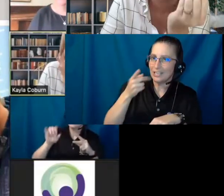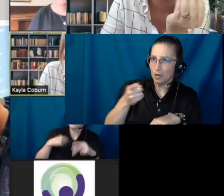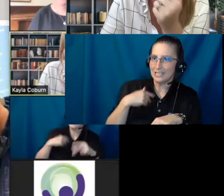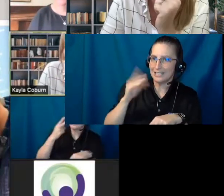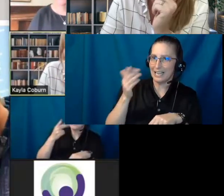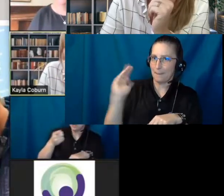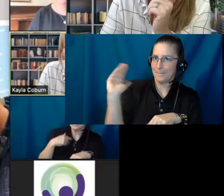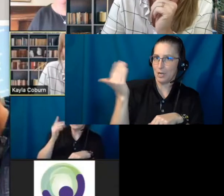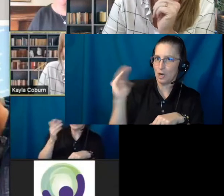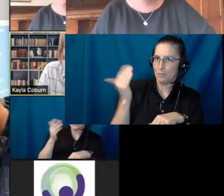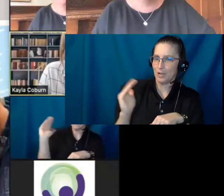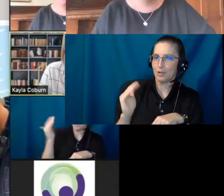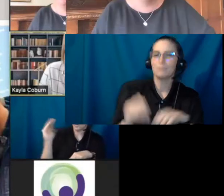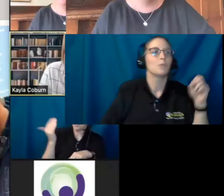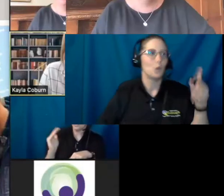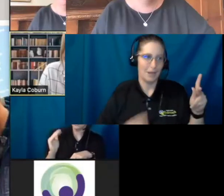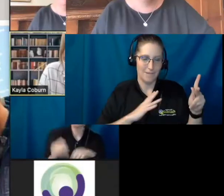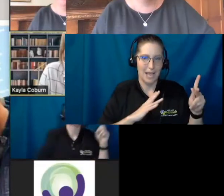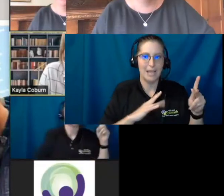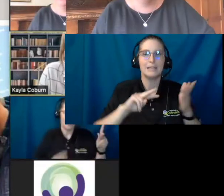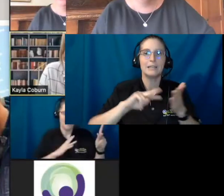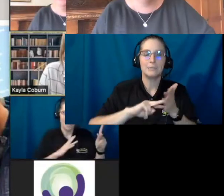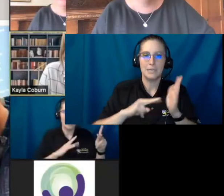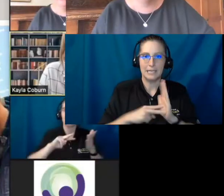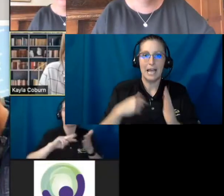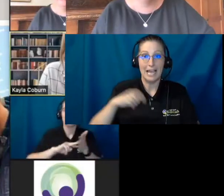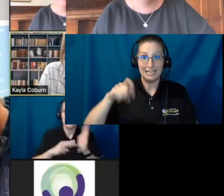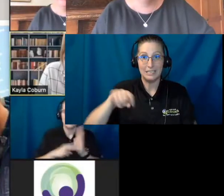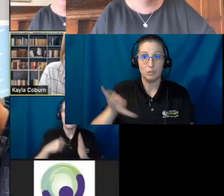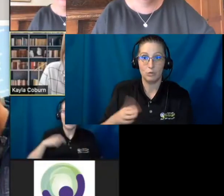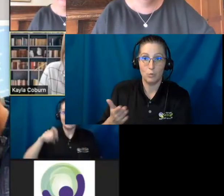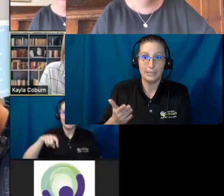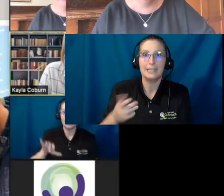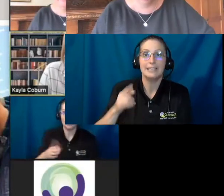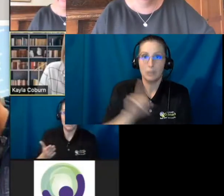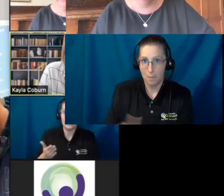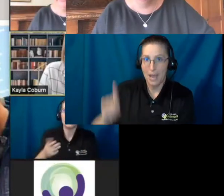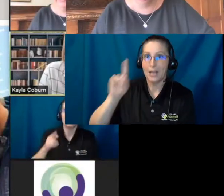Julie Maier: Okay, so then what we need to do is I need to go back up there, I guess